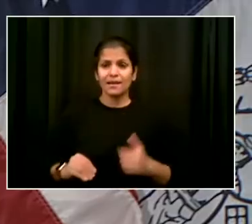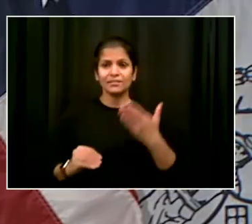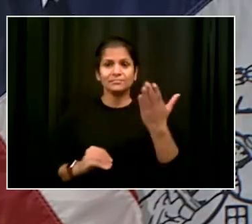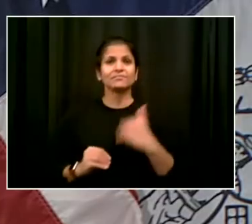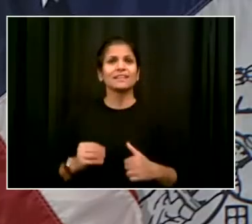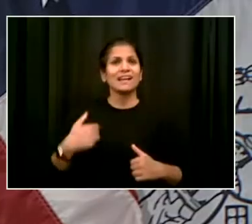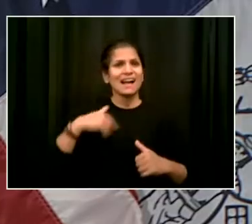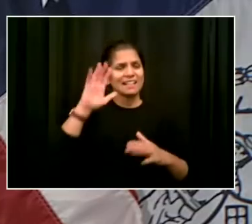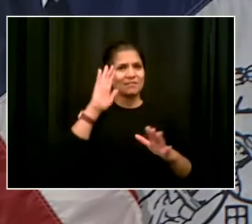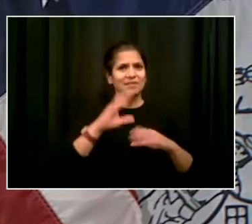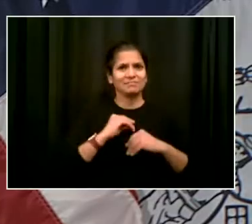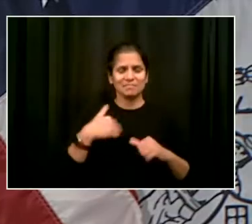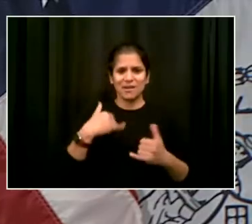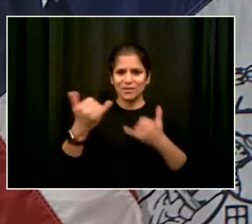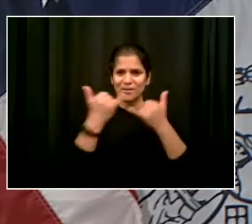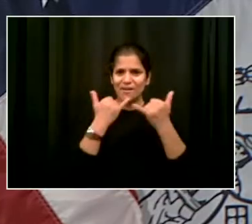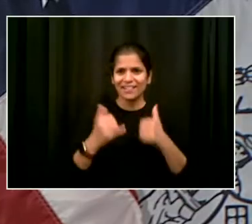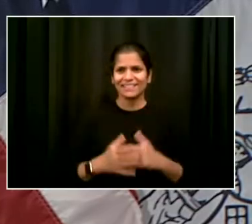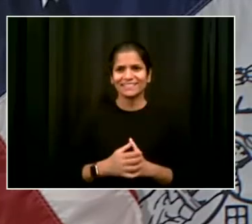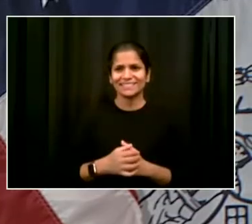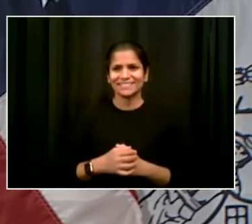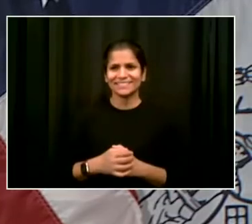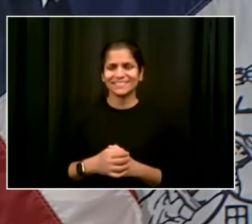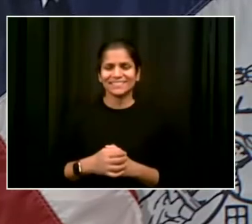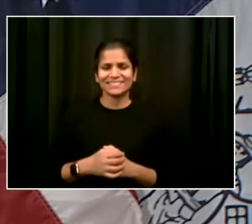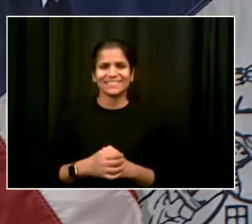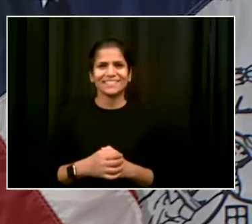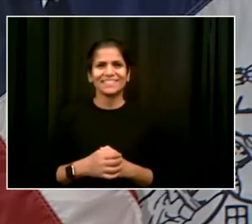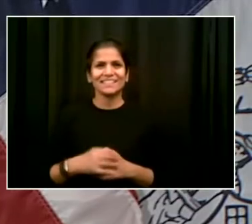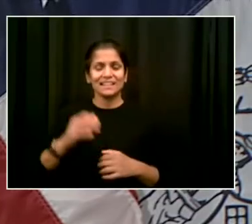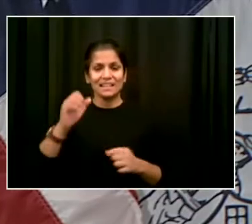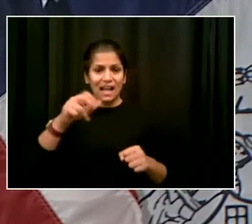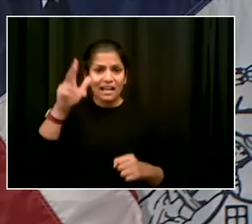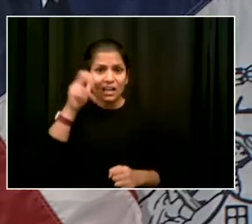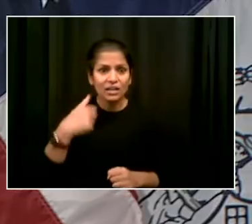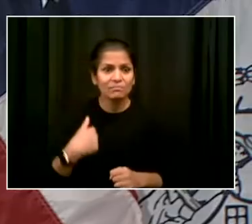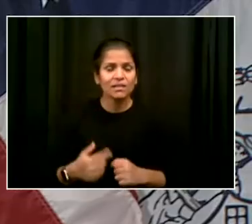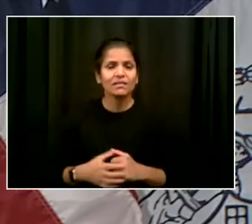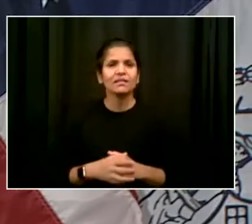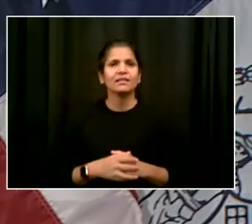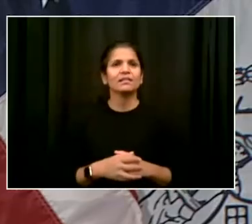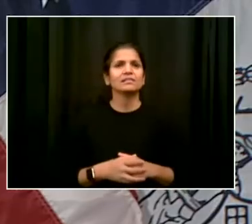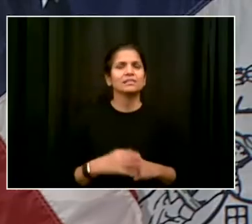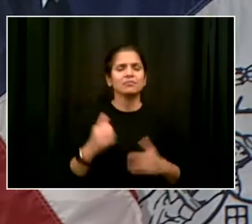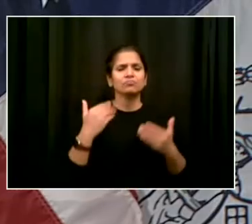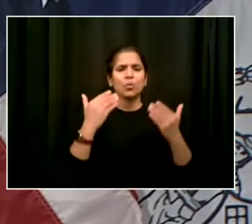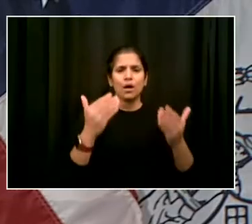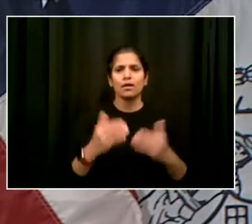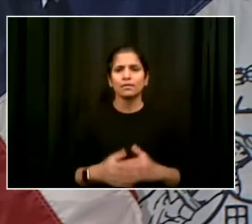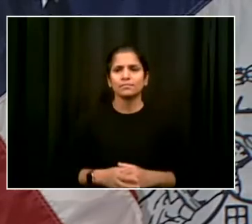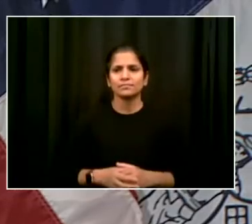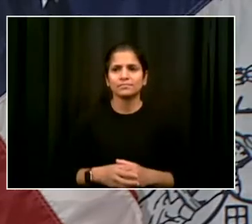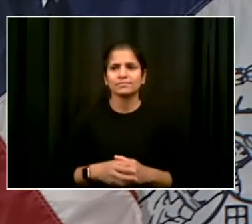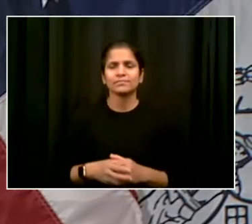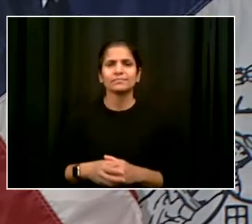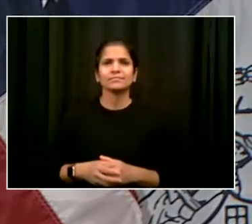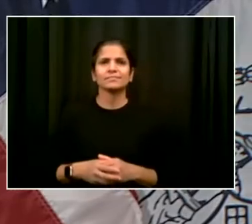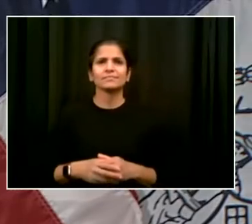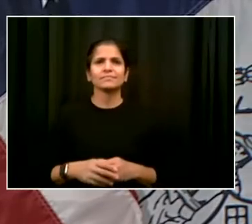CHRISTINA VEGA. Reporter: THANK YOU FOR TAKING Y M QUESTIONS.